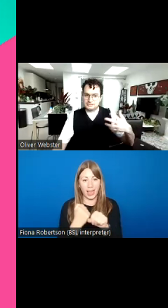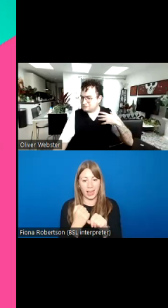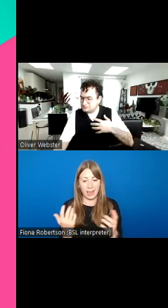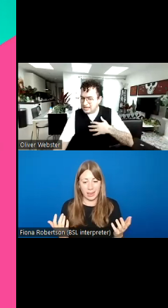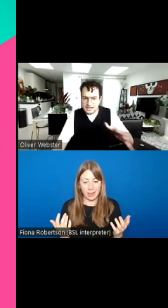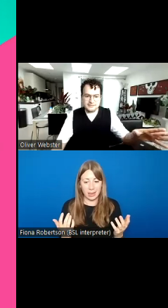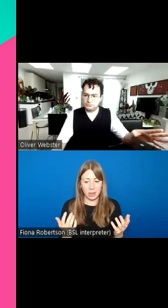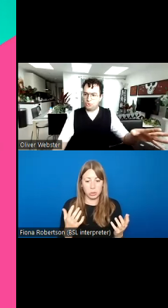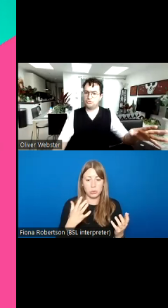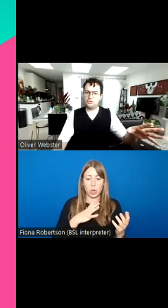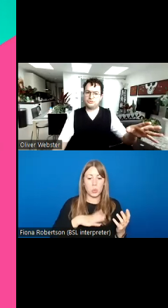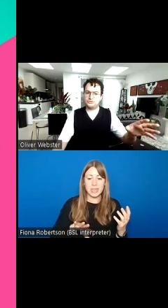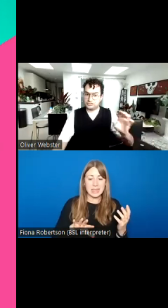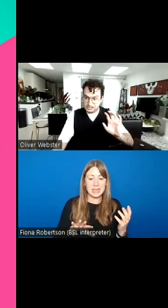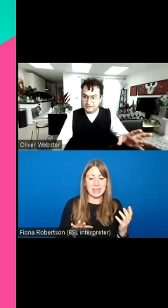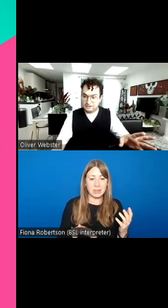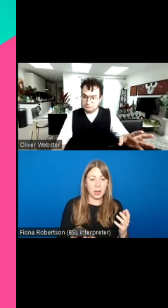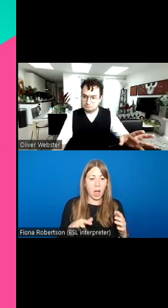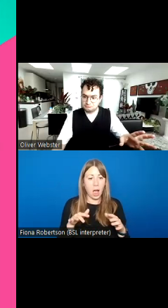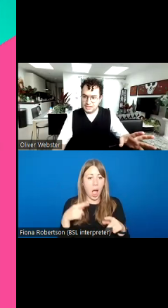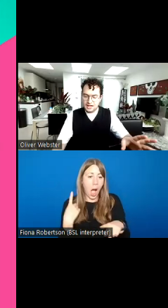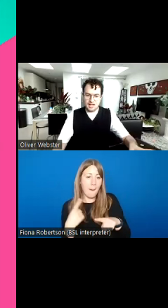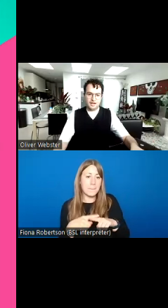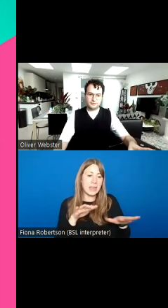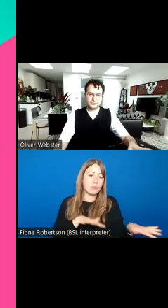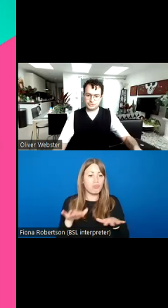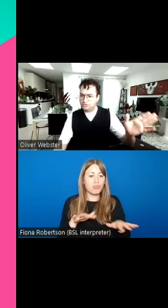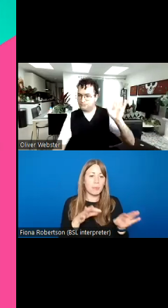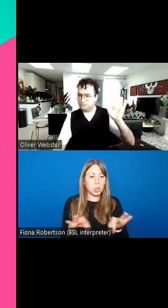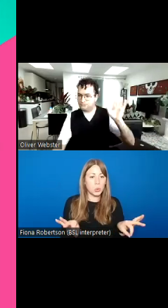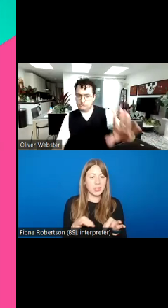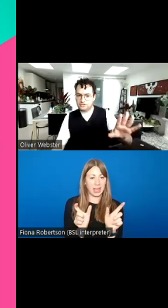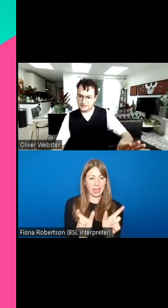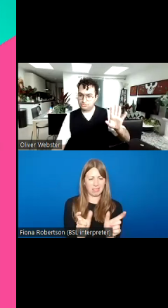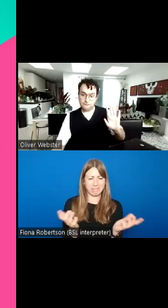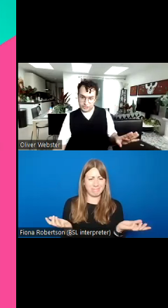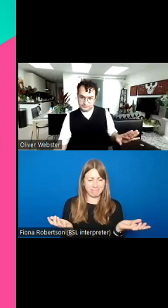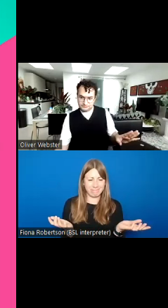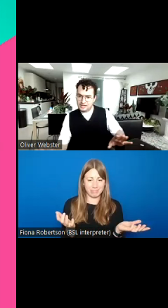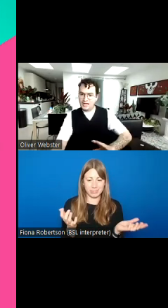doesn't add anything more than just scuffling. Those are the things to avoid,